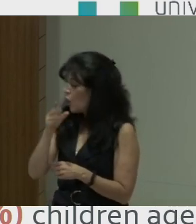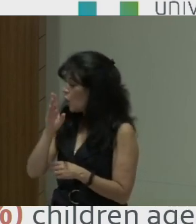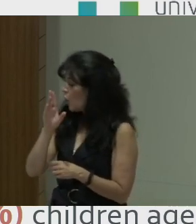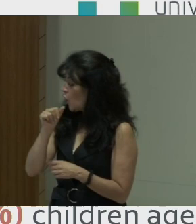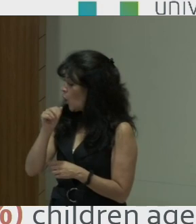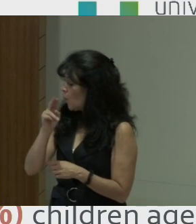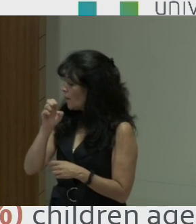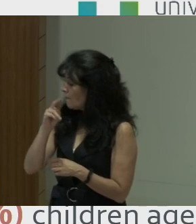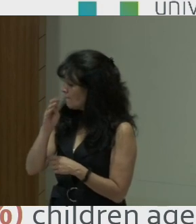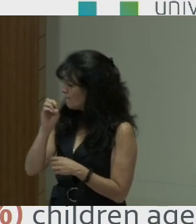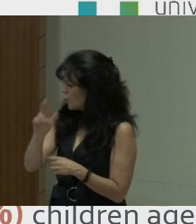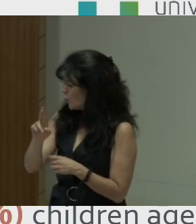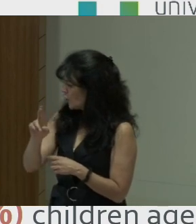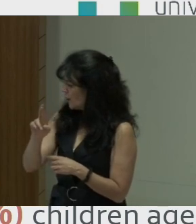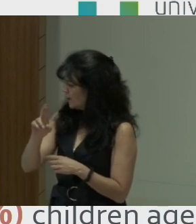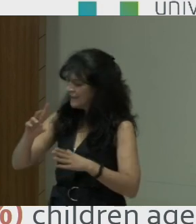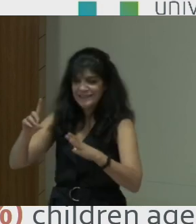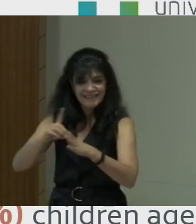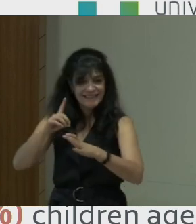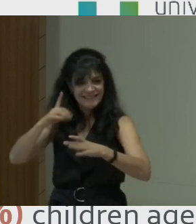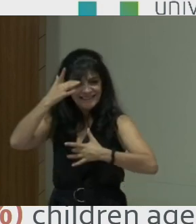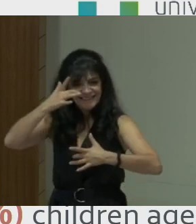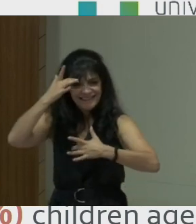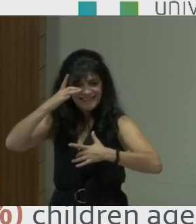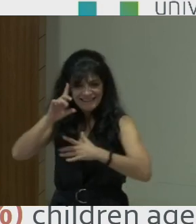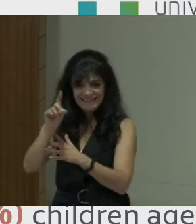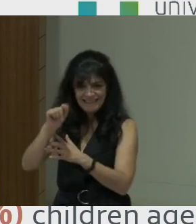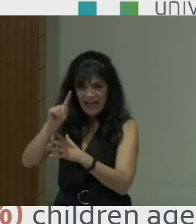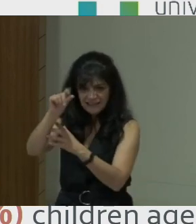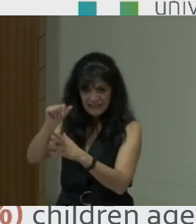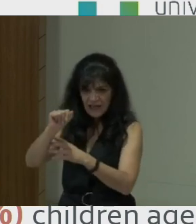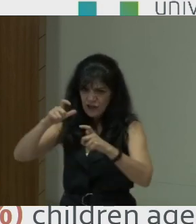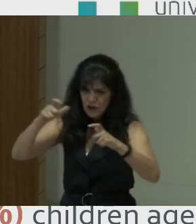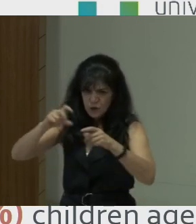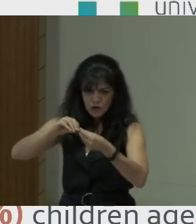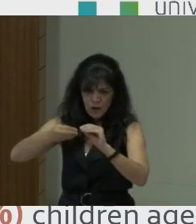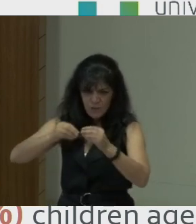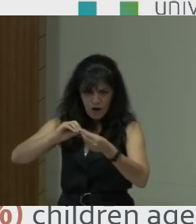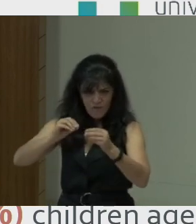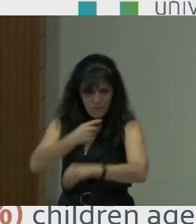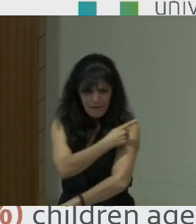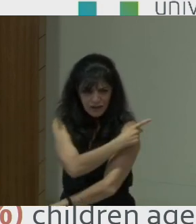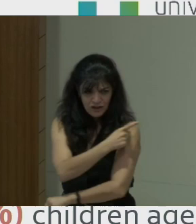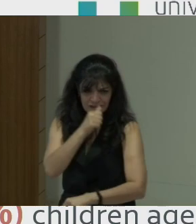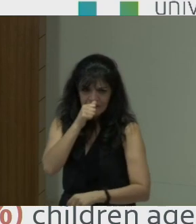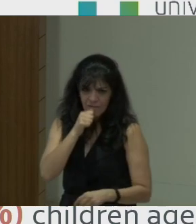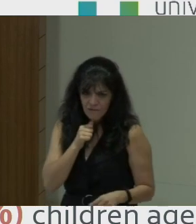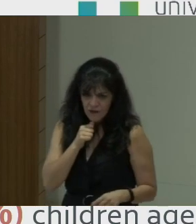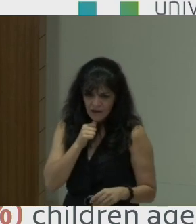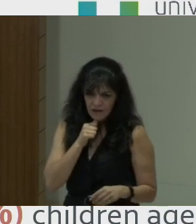you again that's a huge number of patients suffering from disorders and